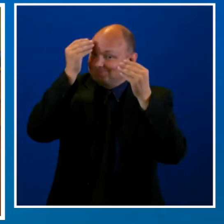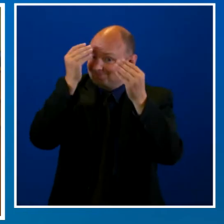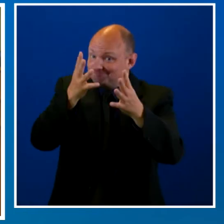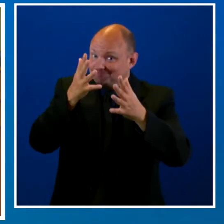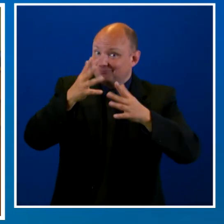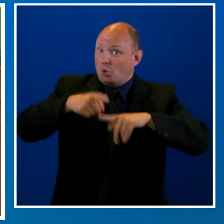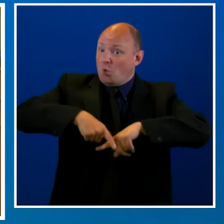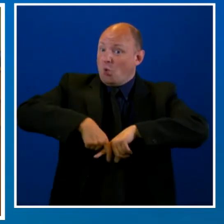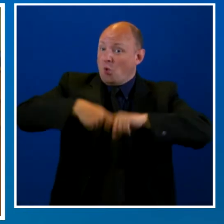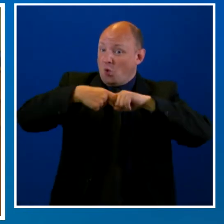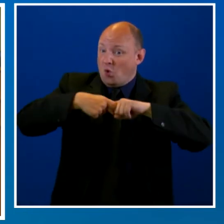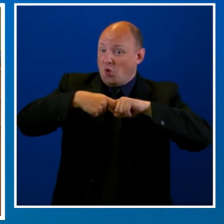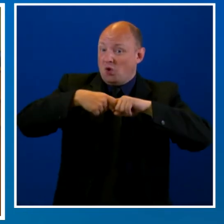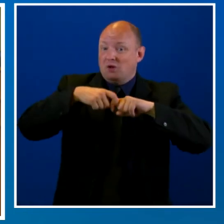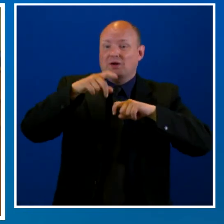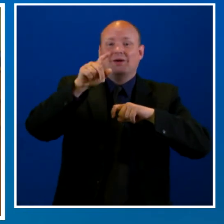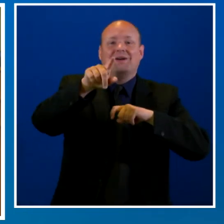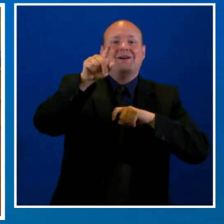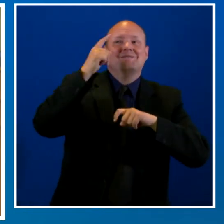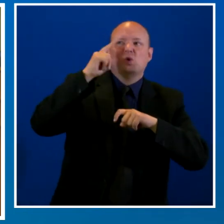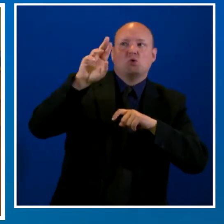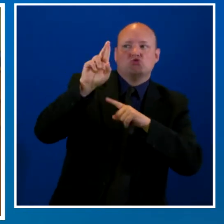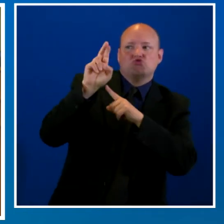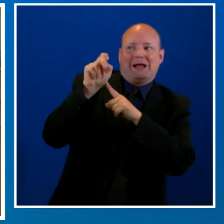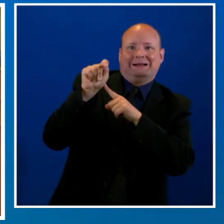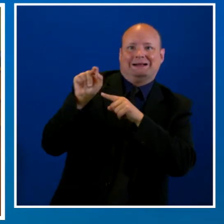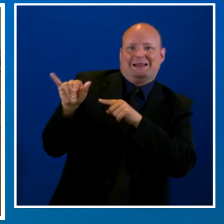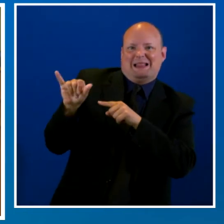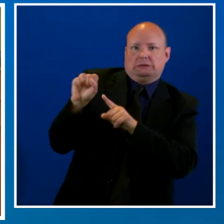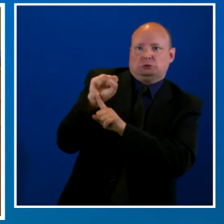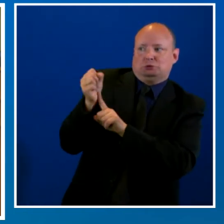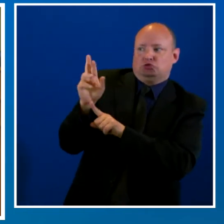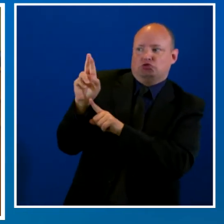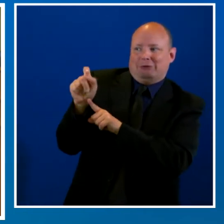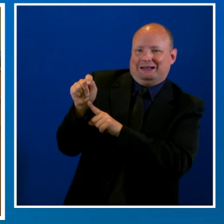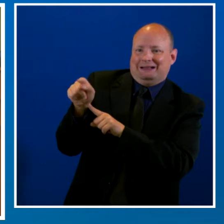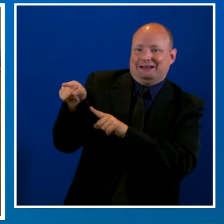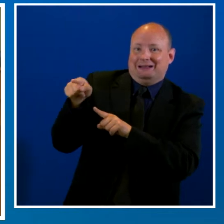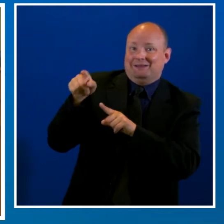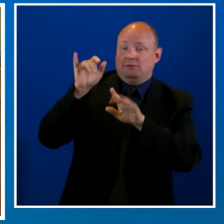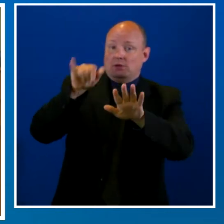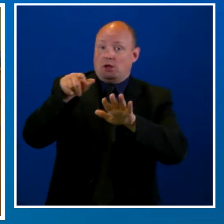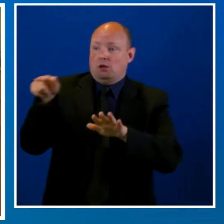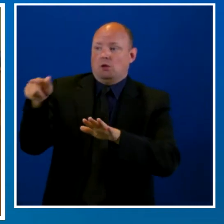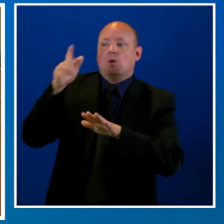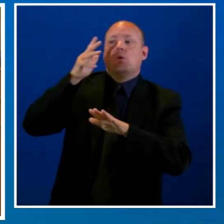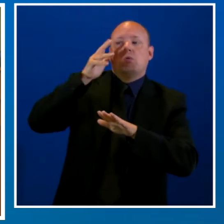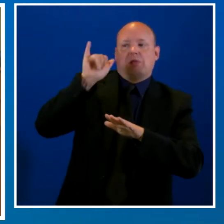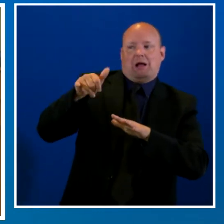renters. Today, Governor Inslee announced a bridge proclamation